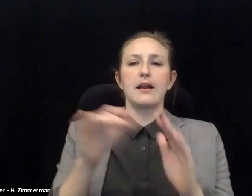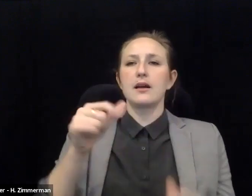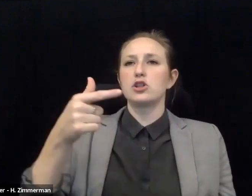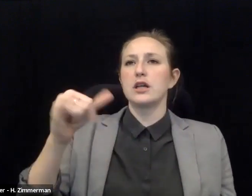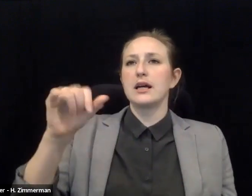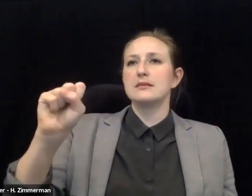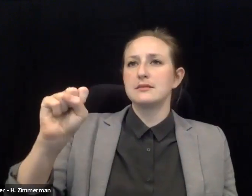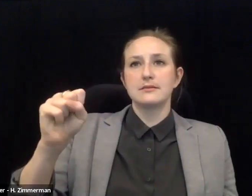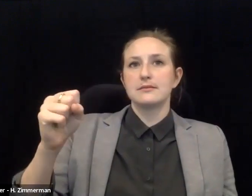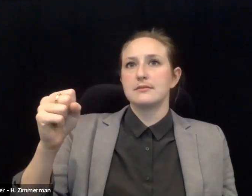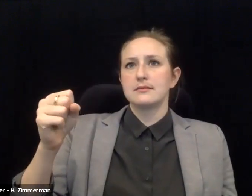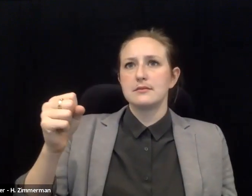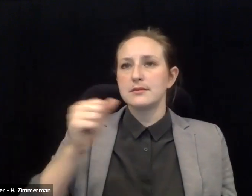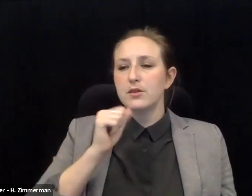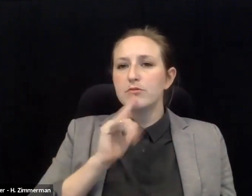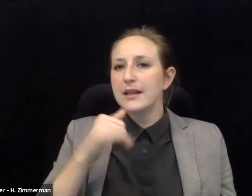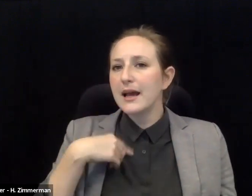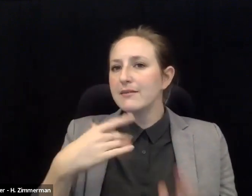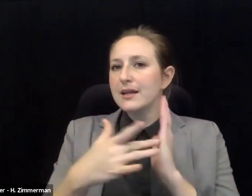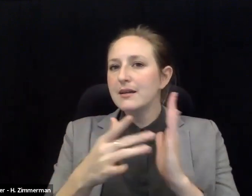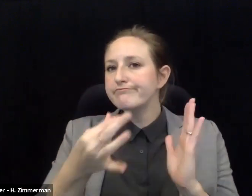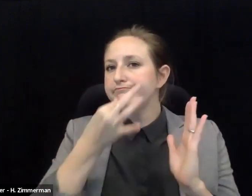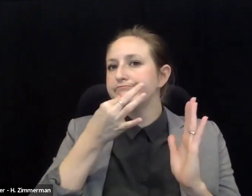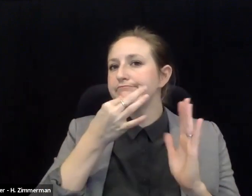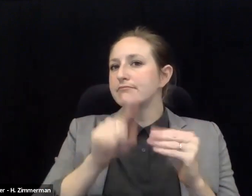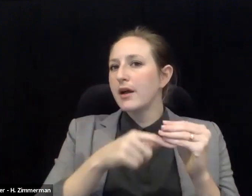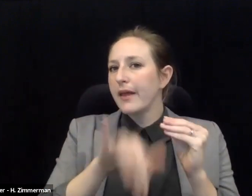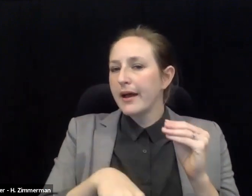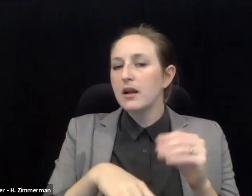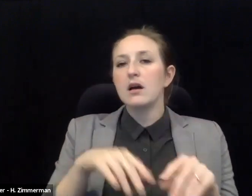that we don't necessarily have the technical expertise in. And so we tried to work.